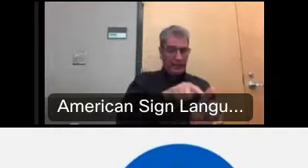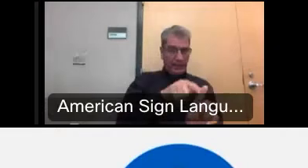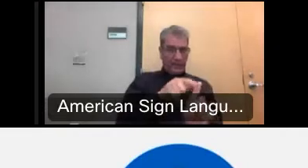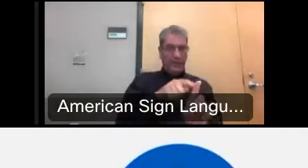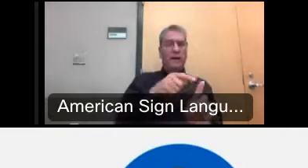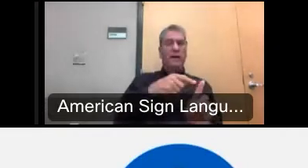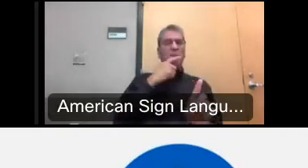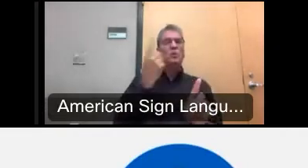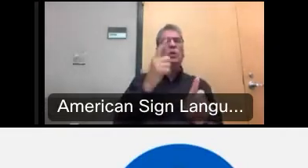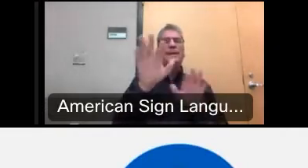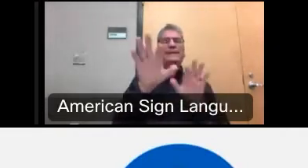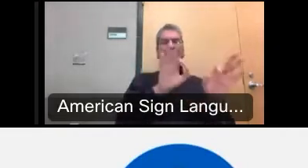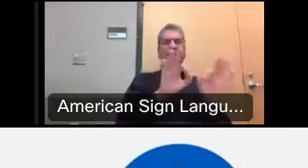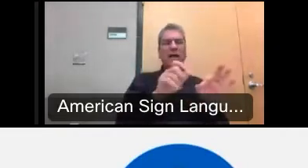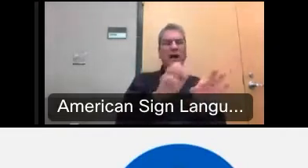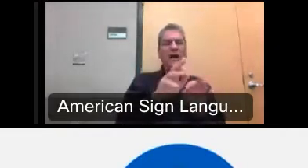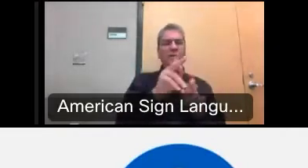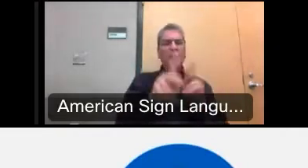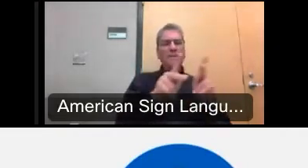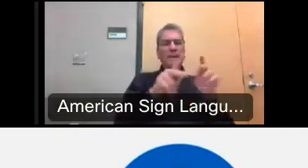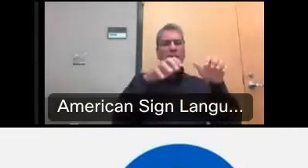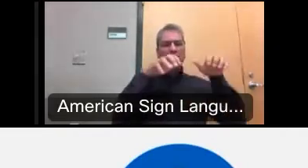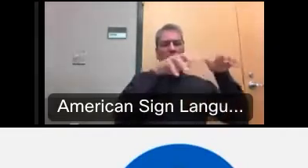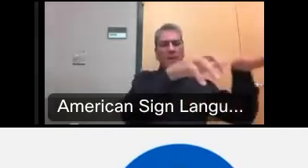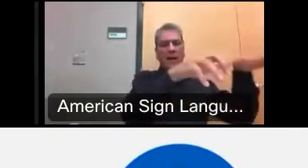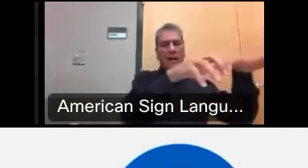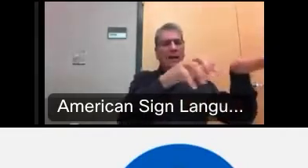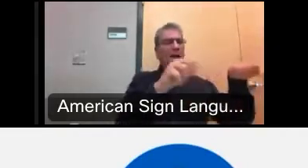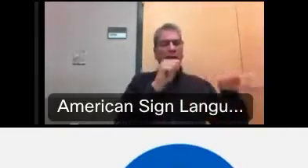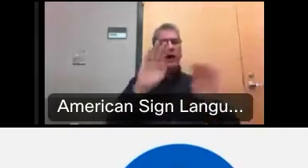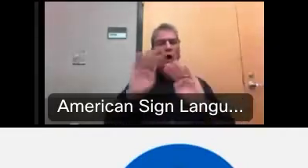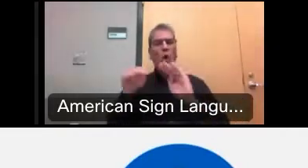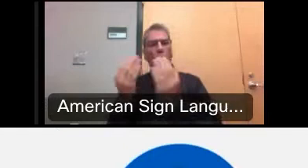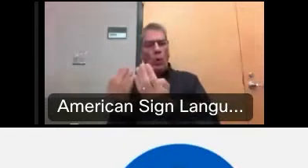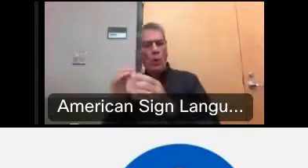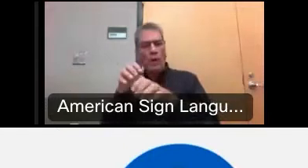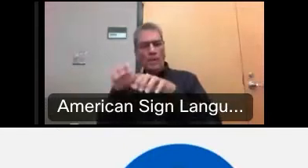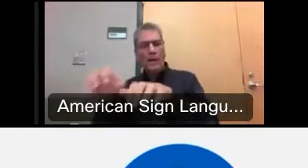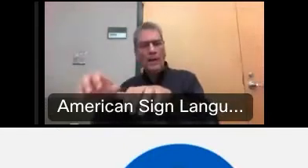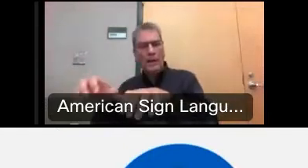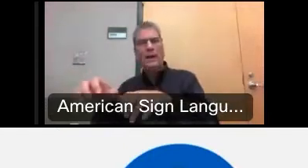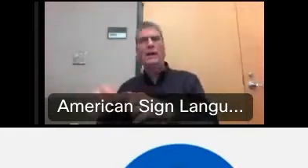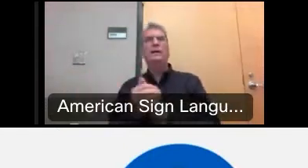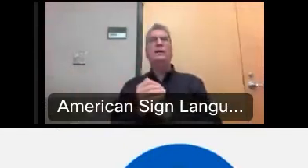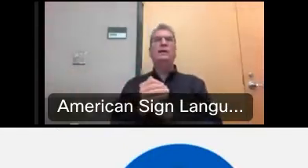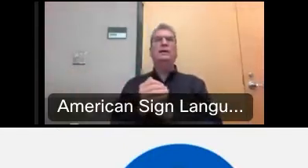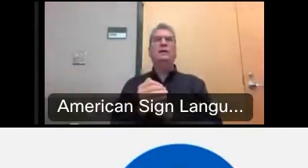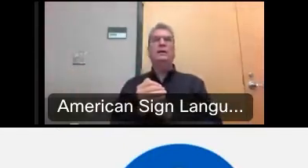was of the population. It wasn't the whole population. So the testing was, if you will a leading indicator, the hospitalizations, where something